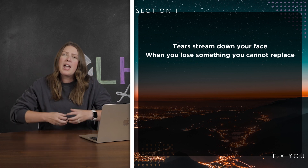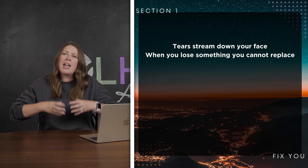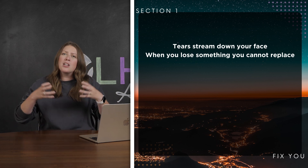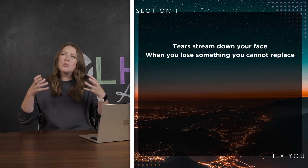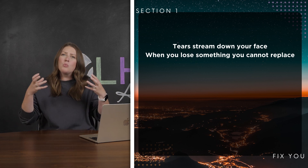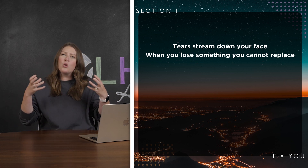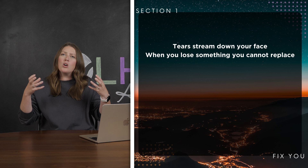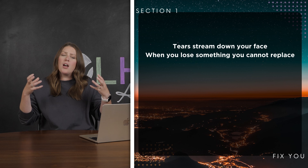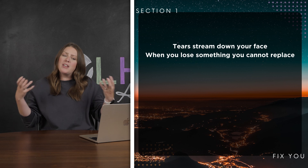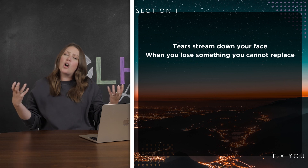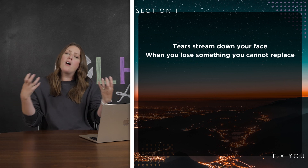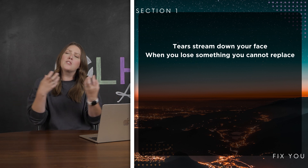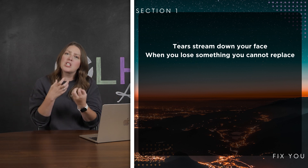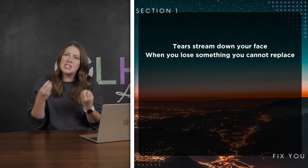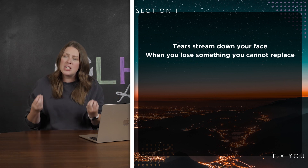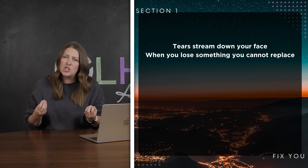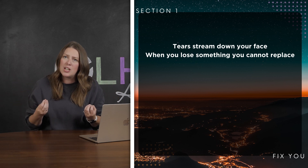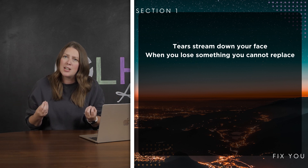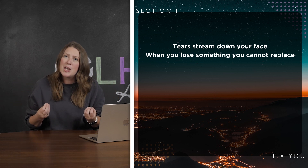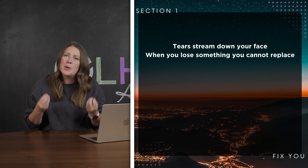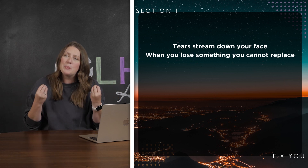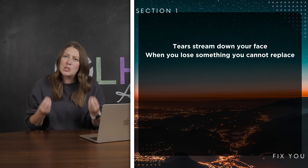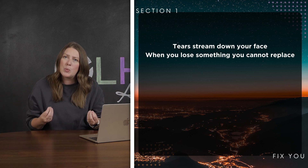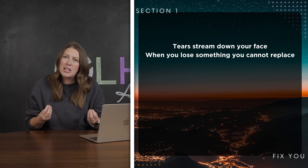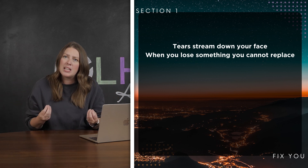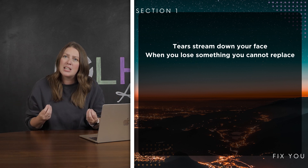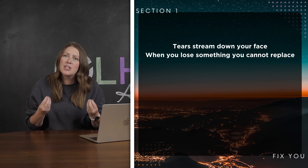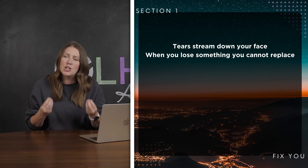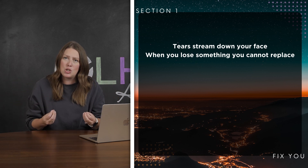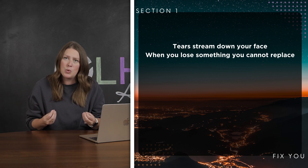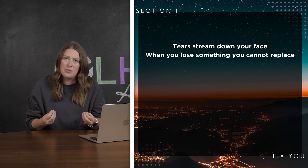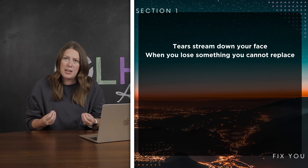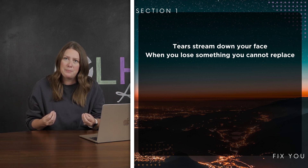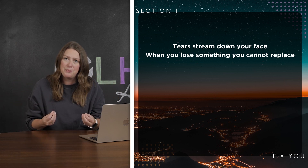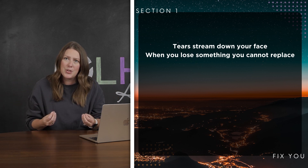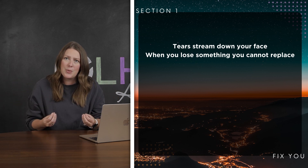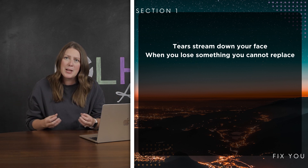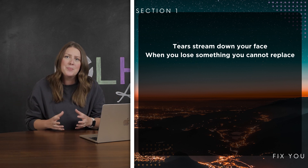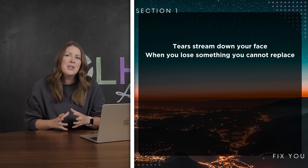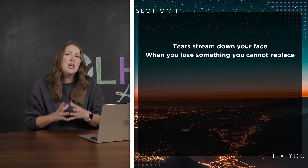and more of a conversation between the two of them. All right.